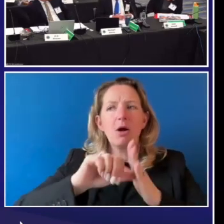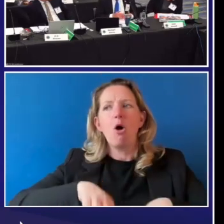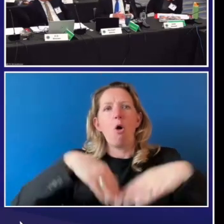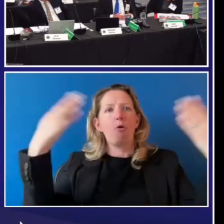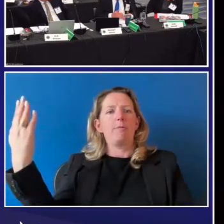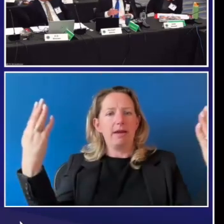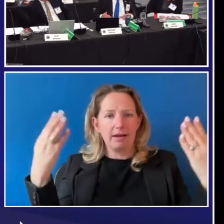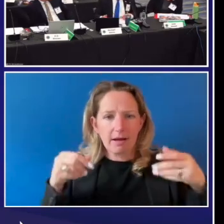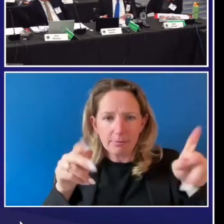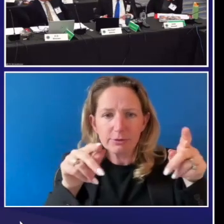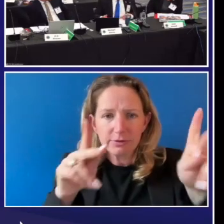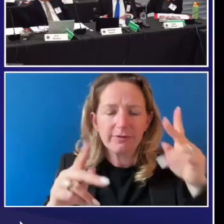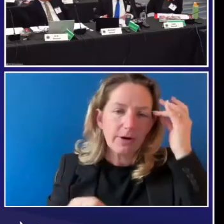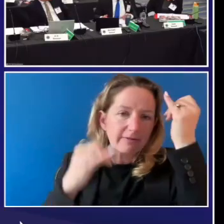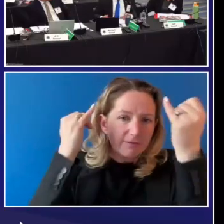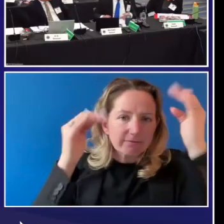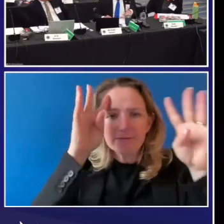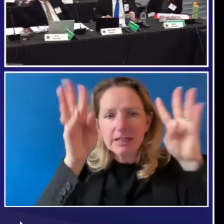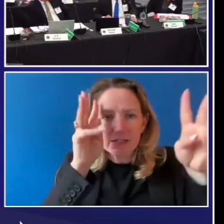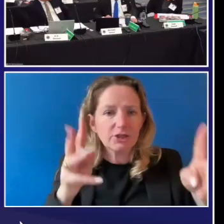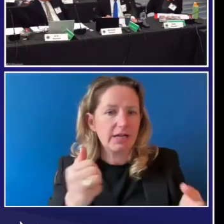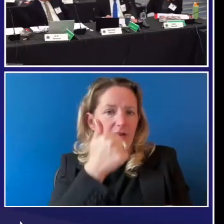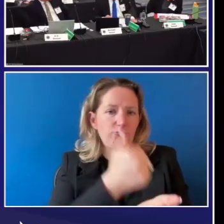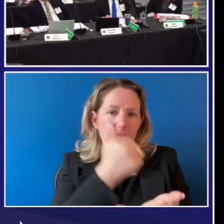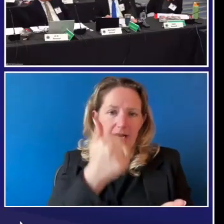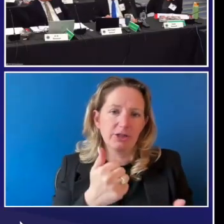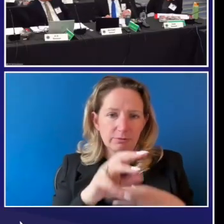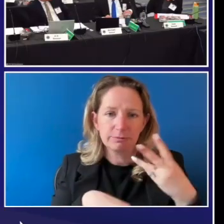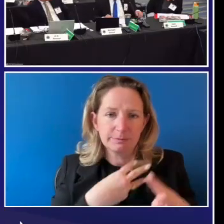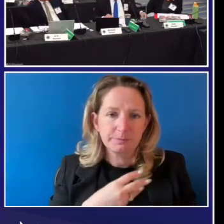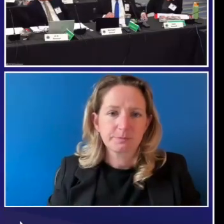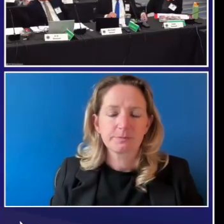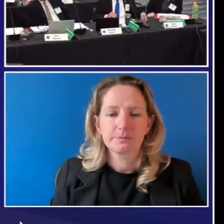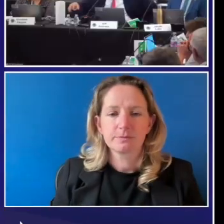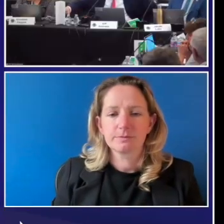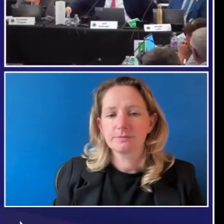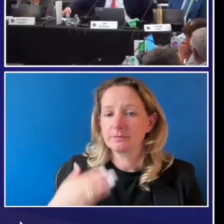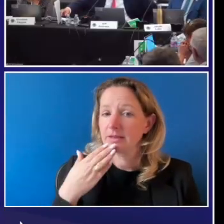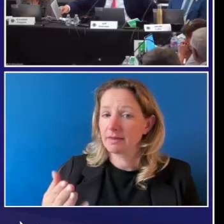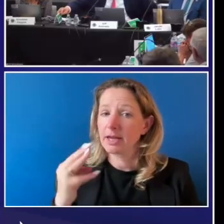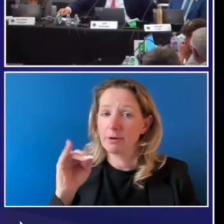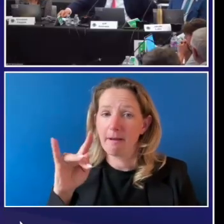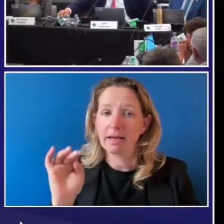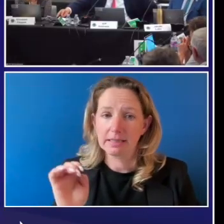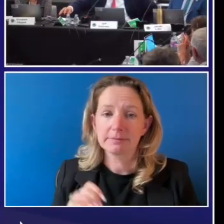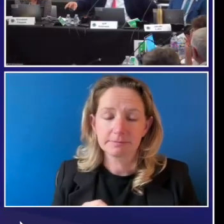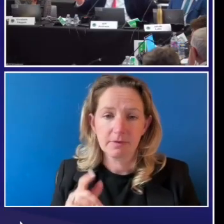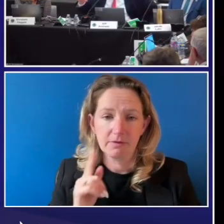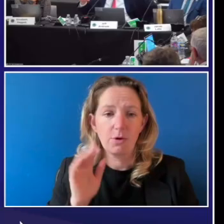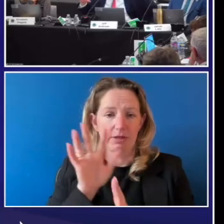especially in this accreditation space. Thank you, Mike. Jeff, please. Thank you, Mike, for stepping back and looking at the big picture.